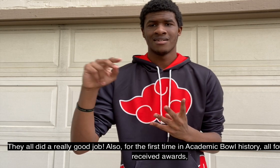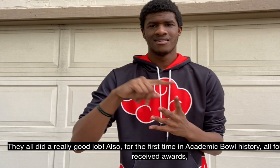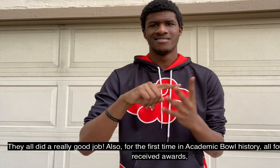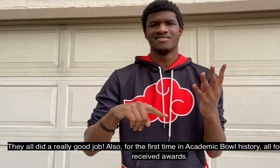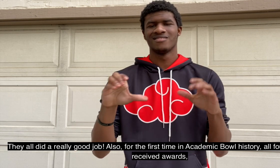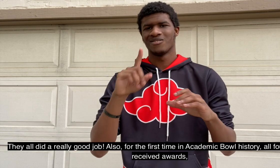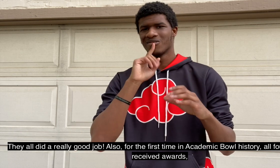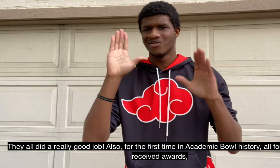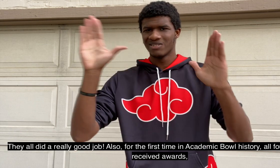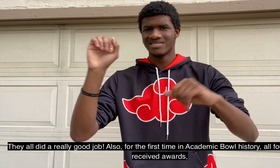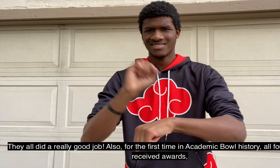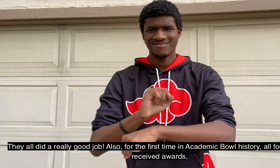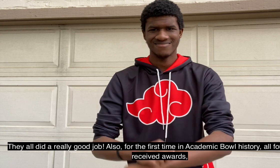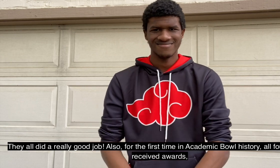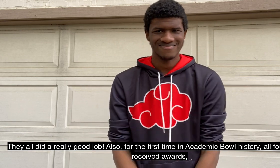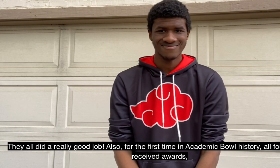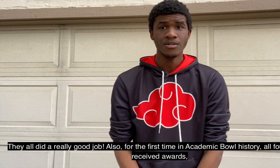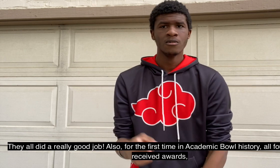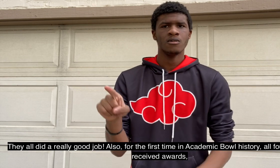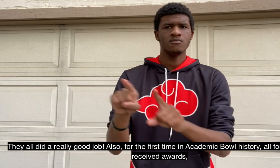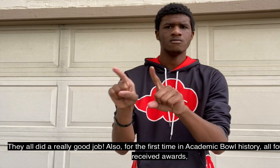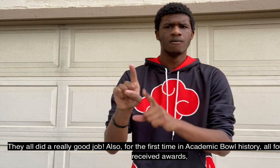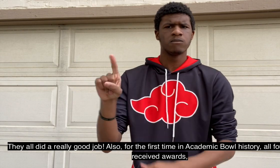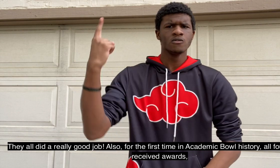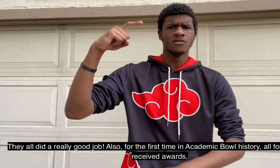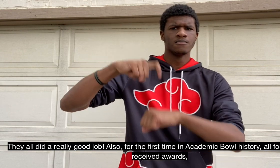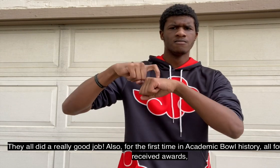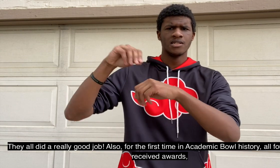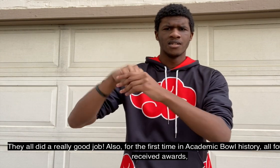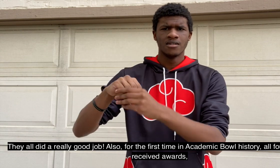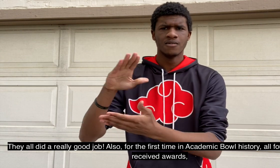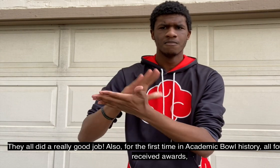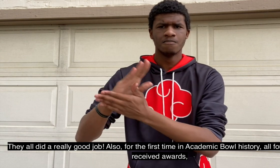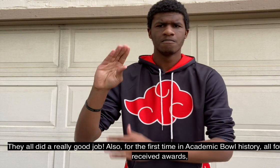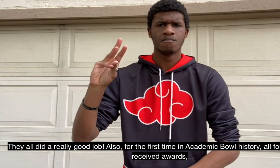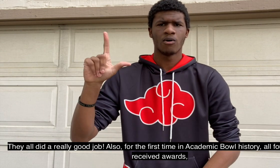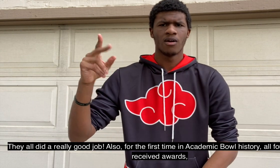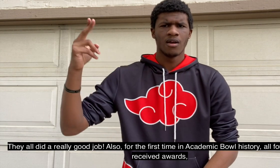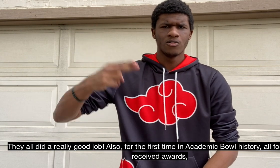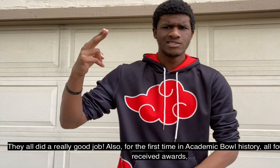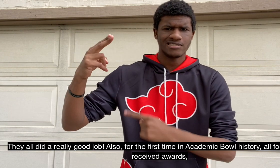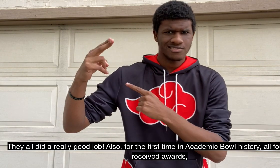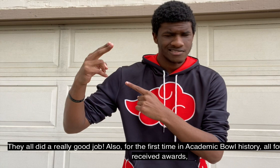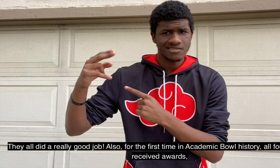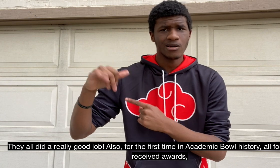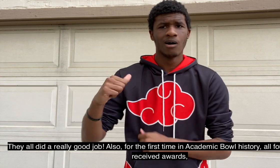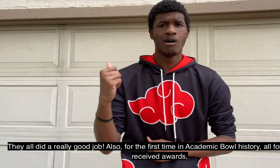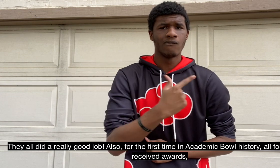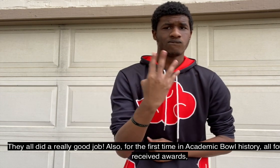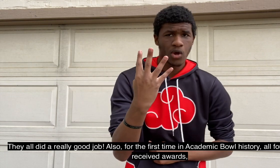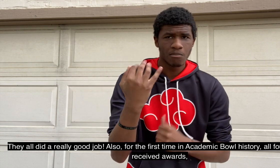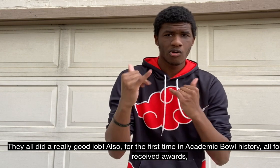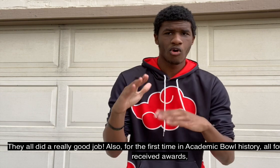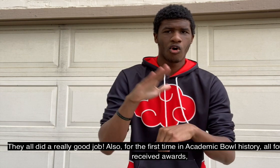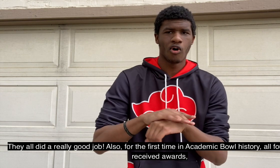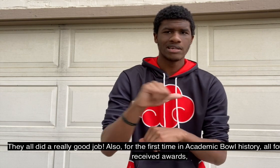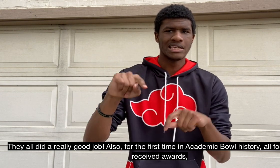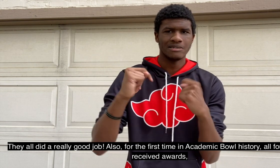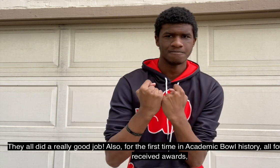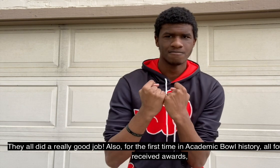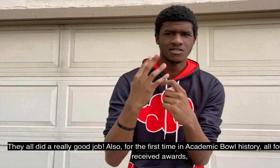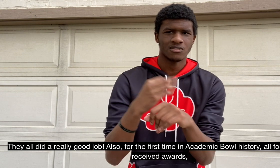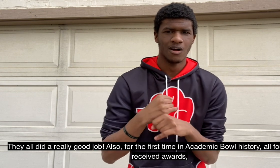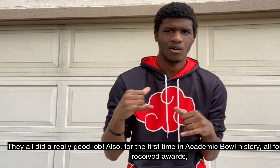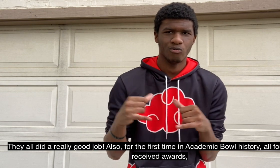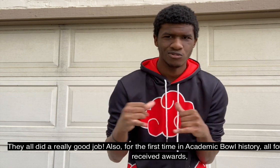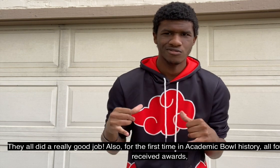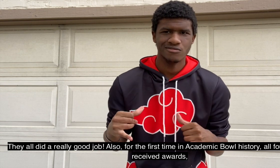They all did a really good job! Also, for the first time in Academic Bowl history, all four players received awards,